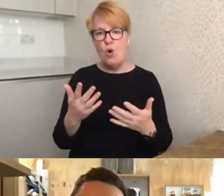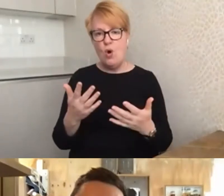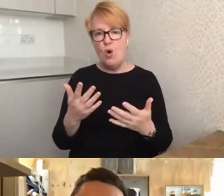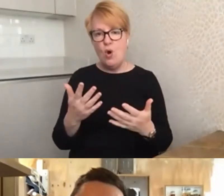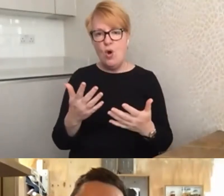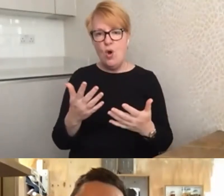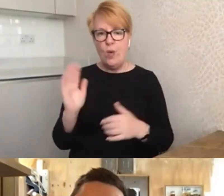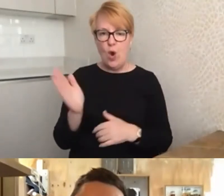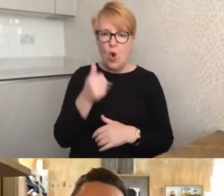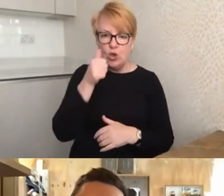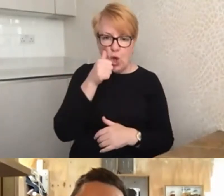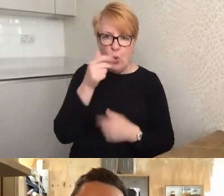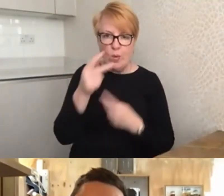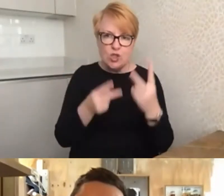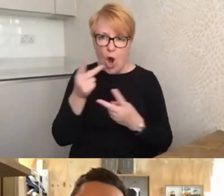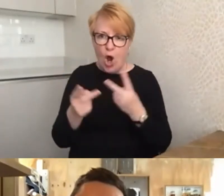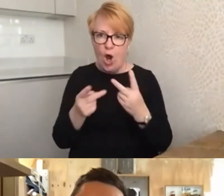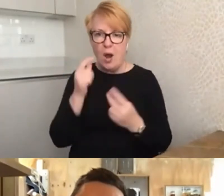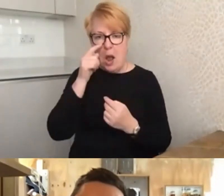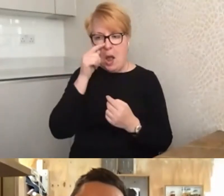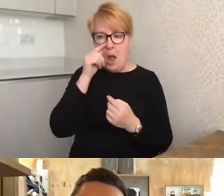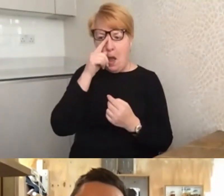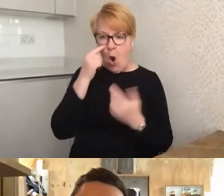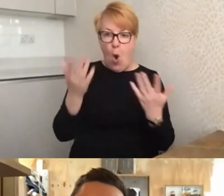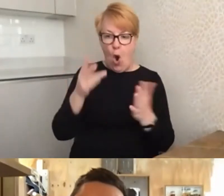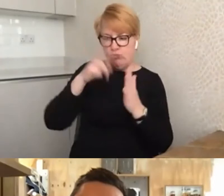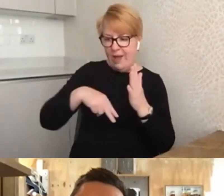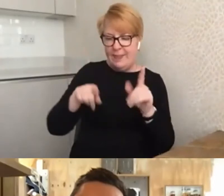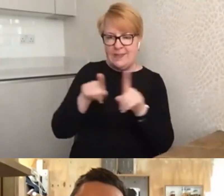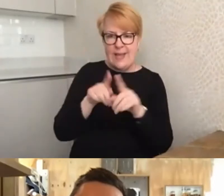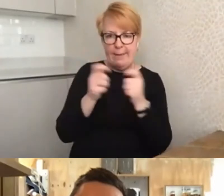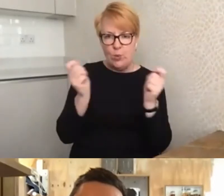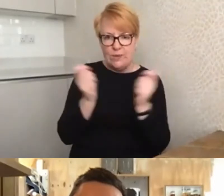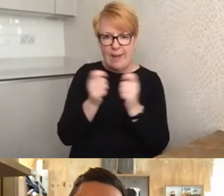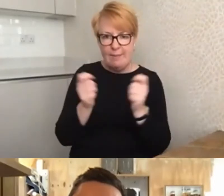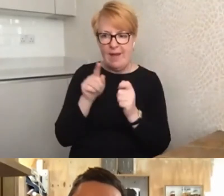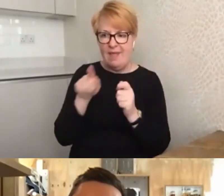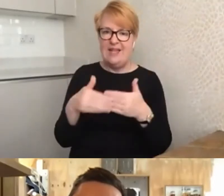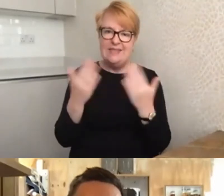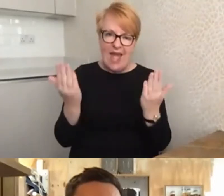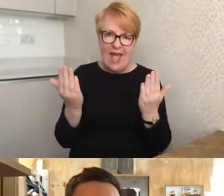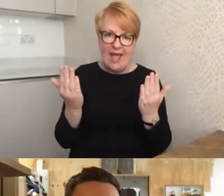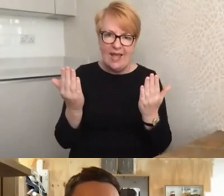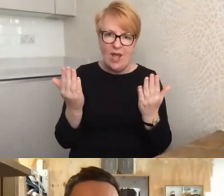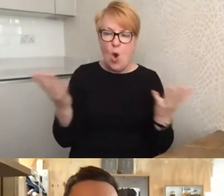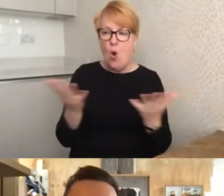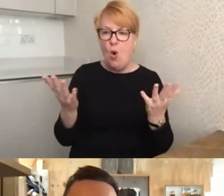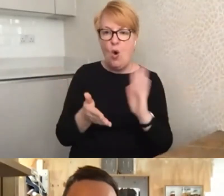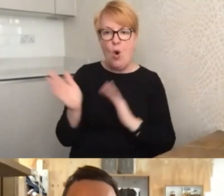or everybody having read the same newspaper that day, or everybody having gone to the same places when they were growing up.